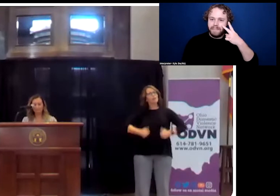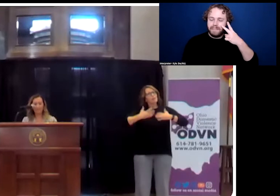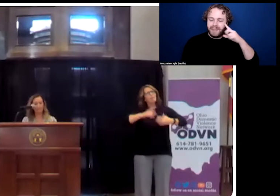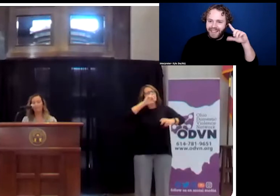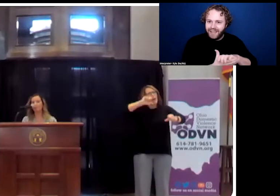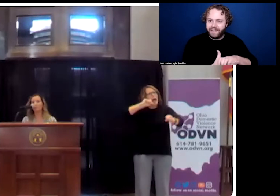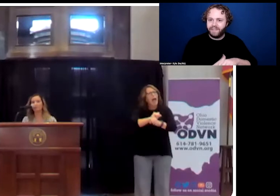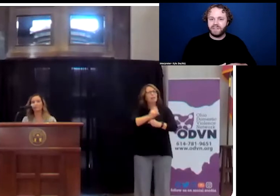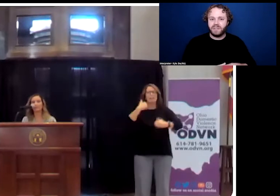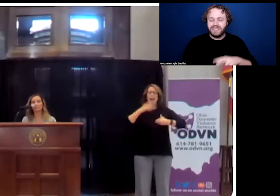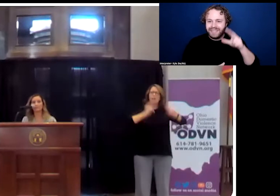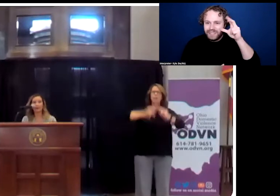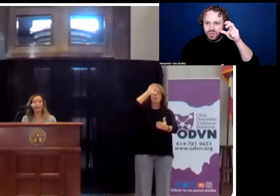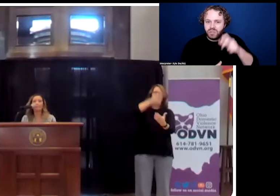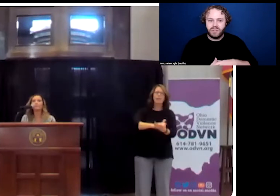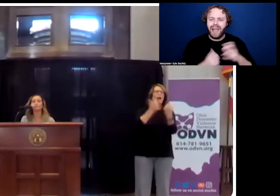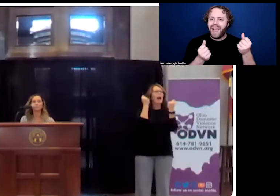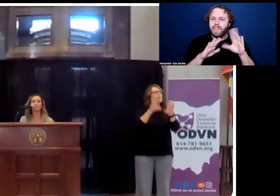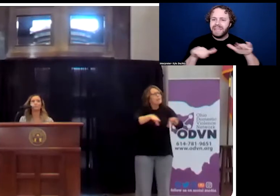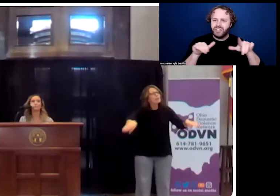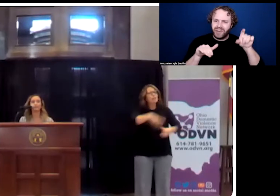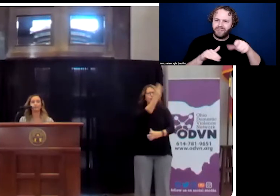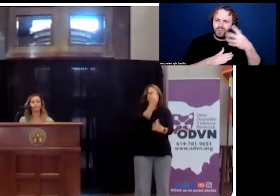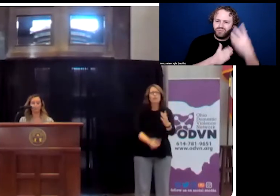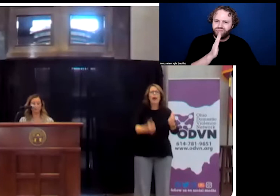How many more children have to die? How many more children have to be abused?